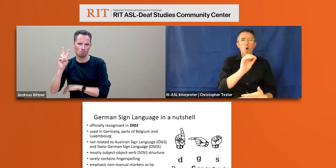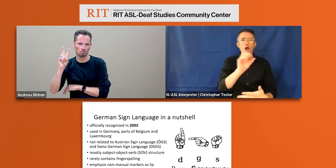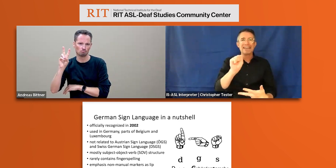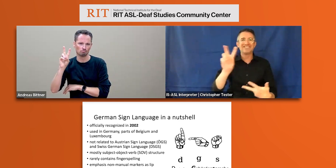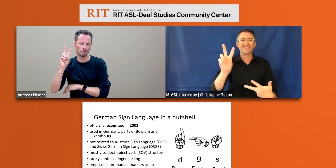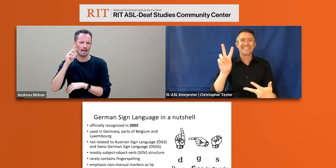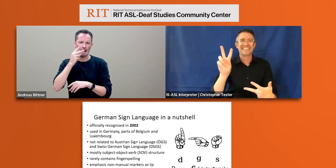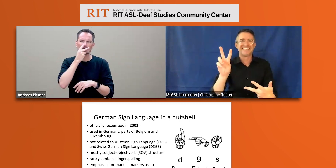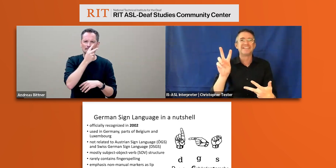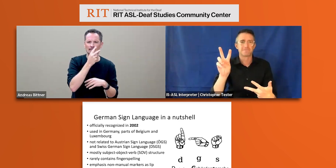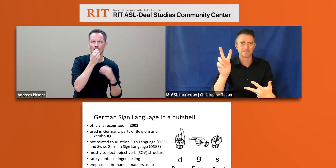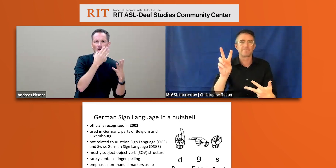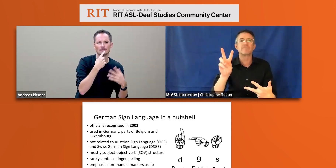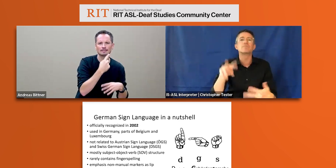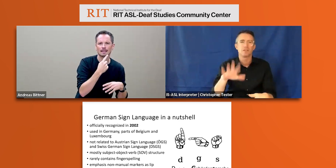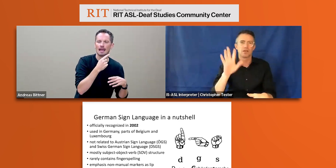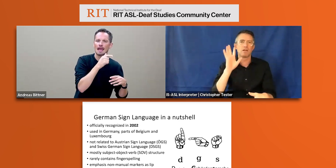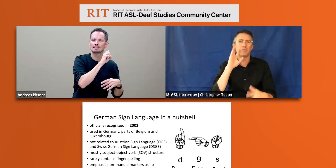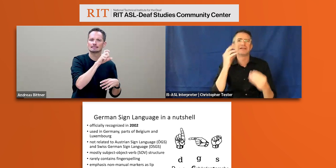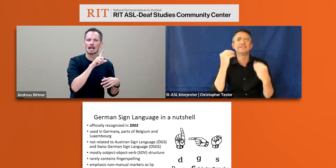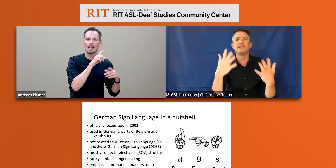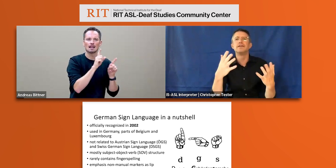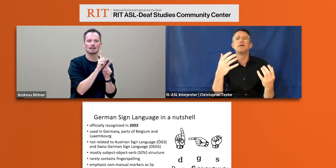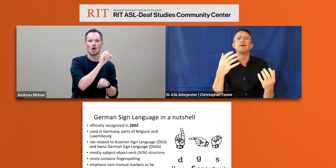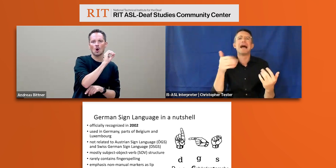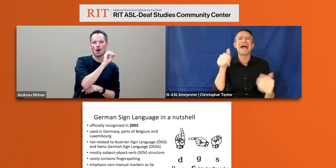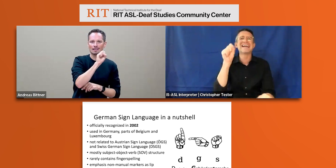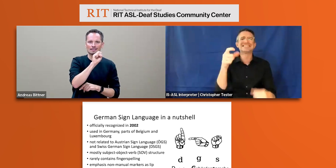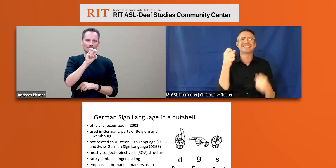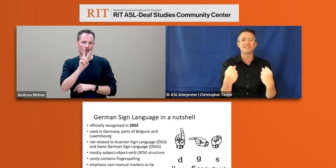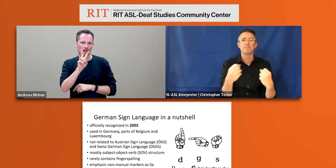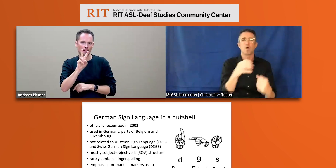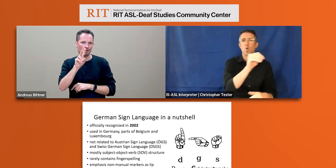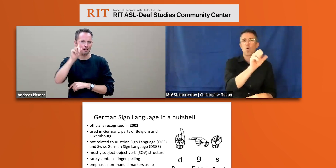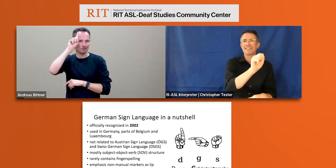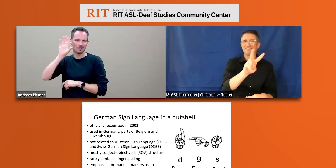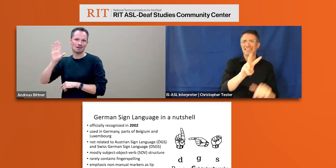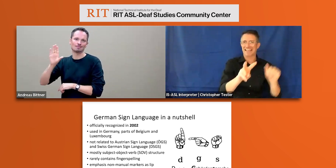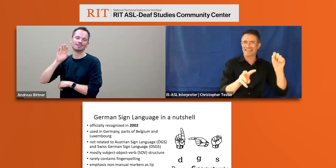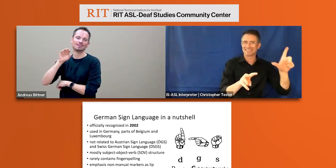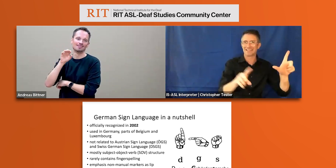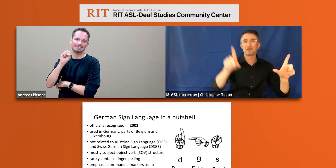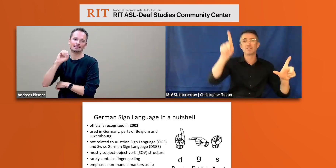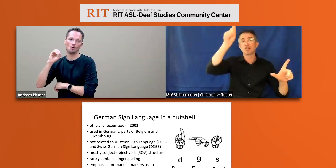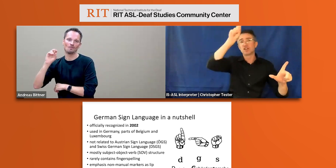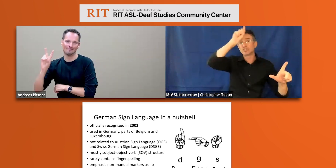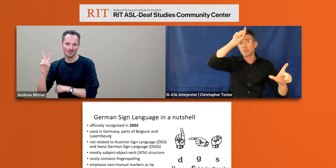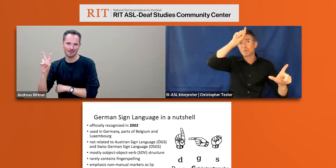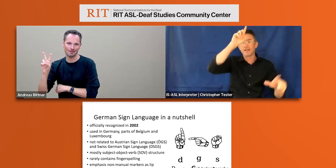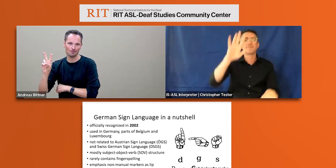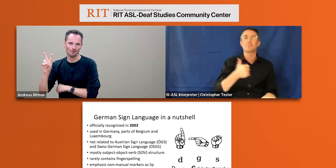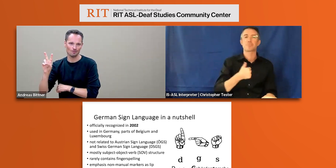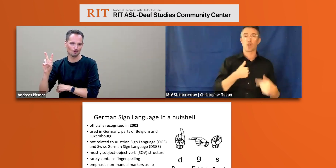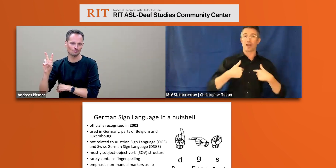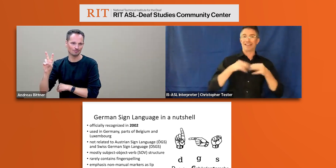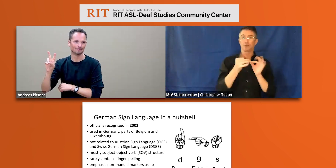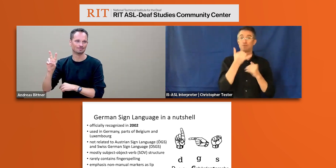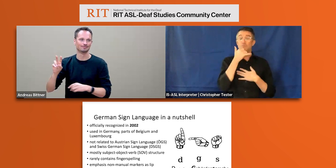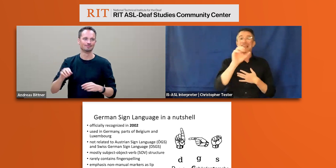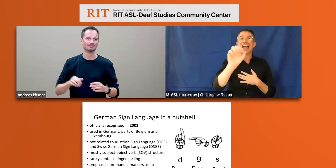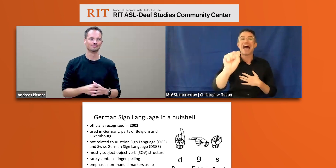DGS follows the object-subject-verb order.